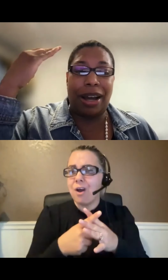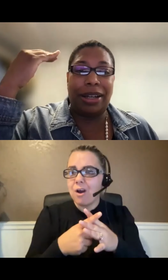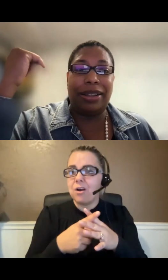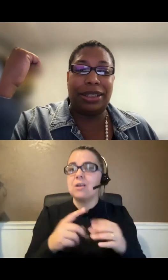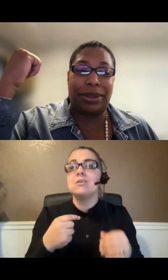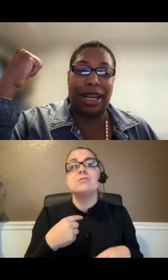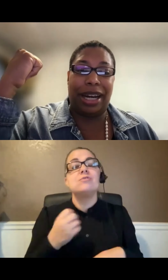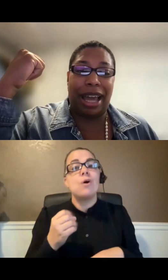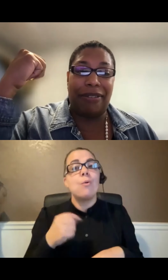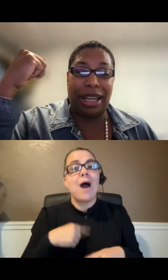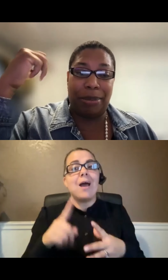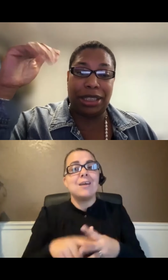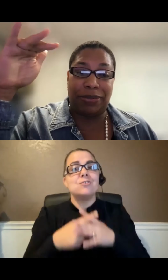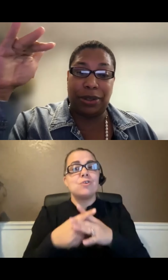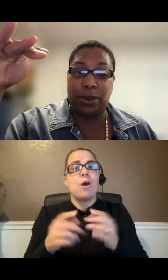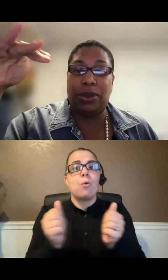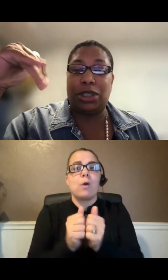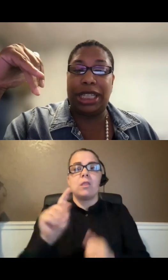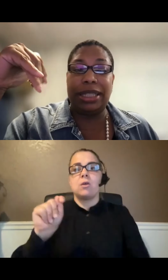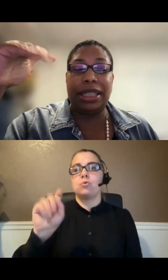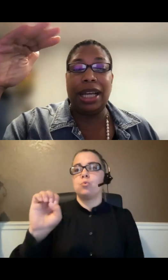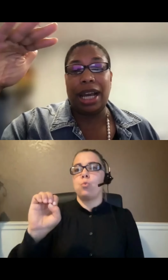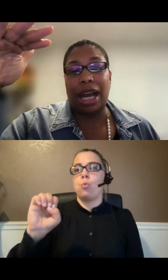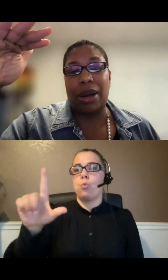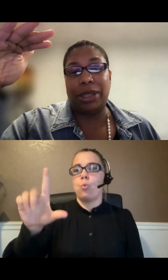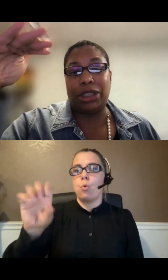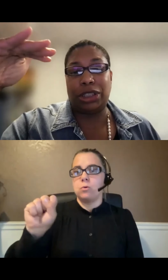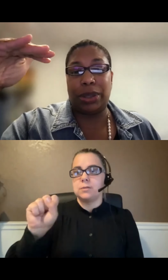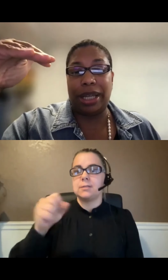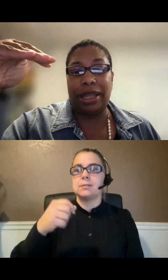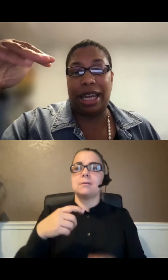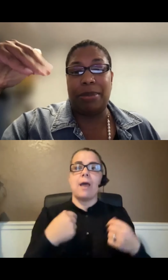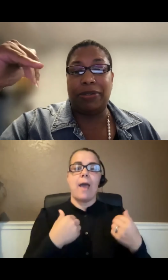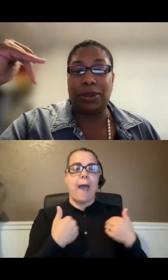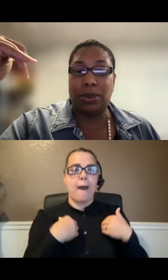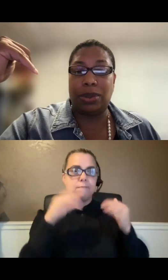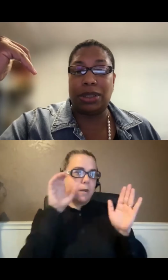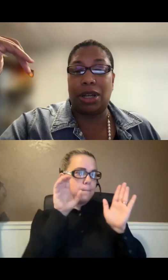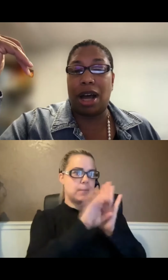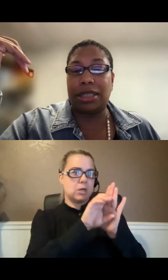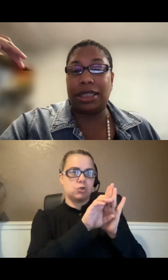On the screen, I have an image of a Google sheet which is showing the name of tools, cost,